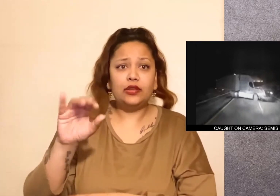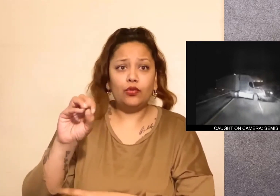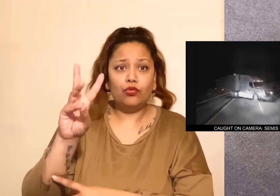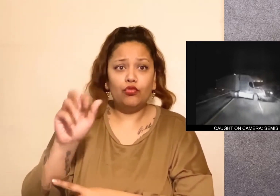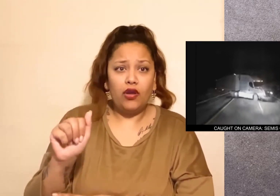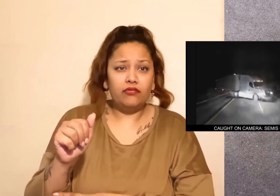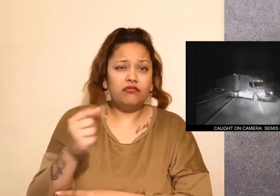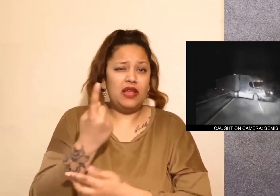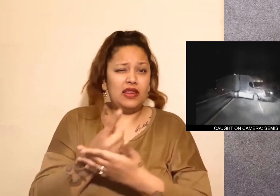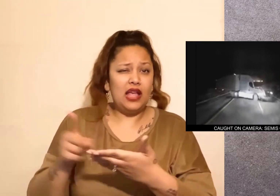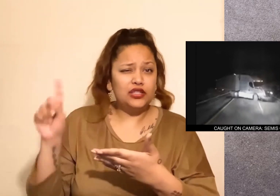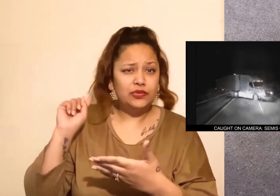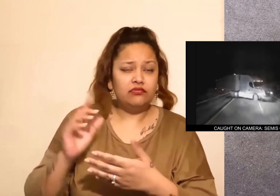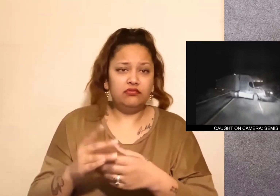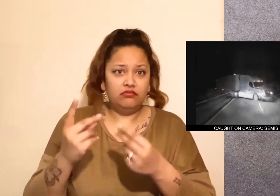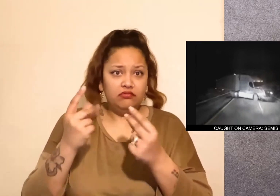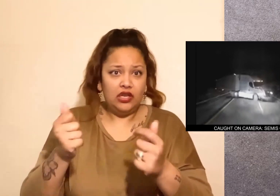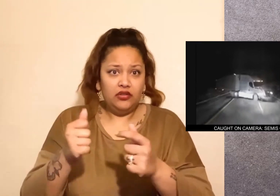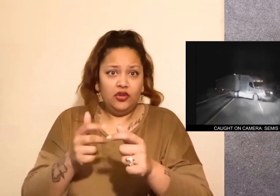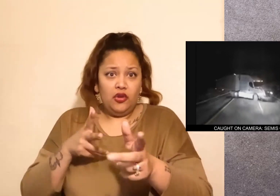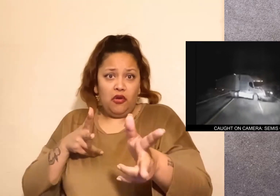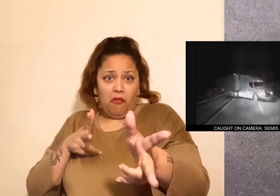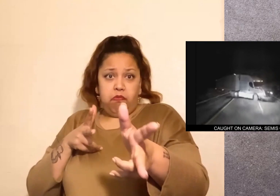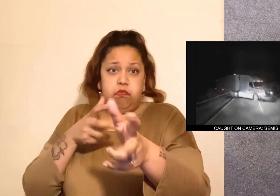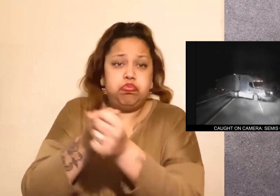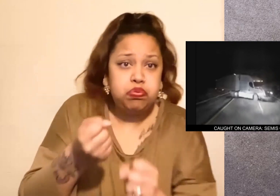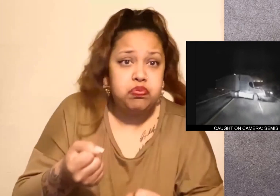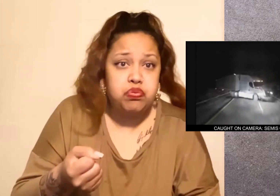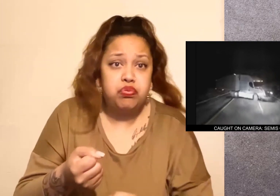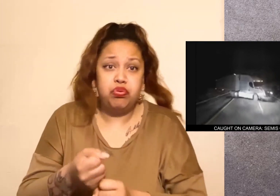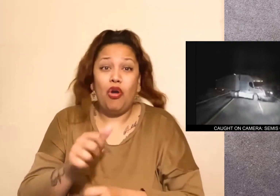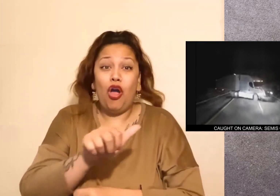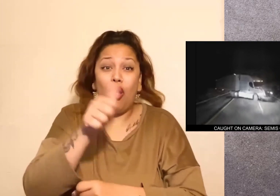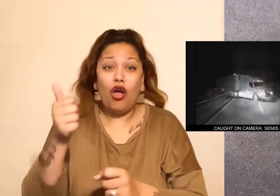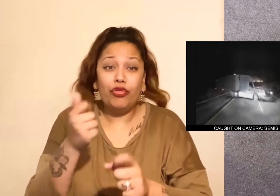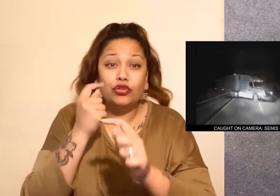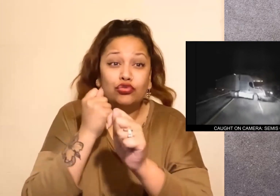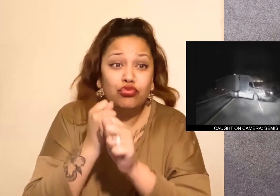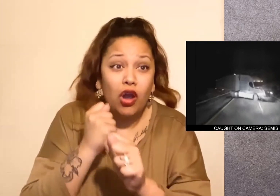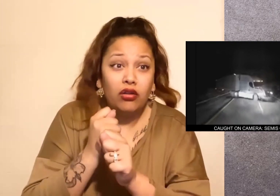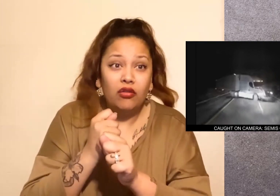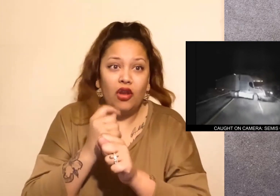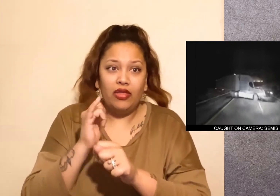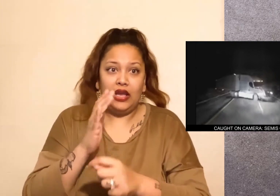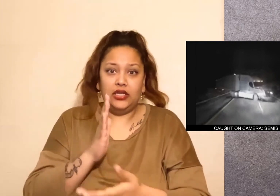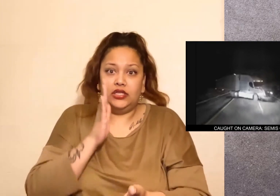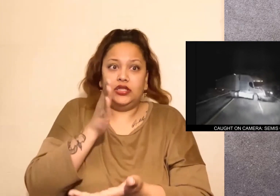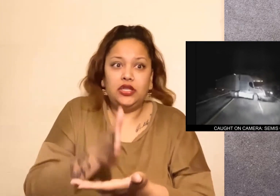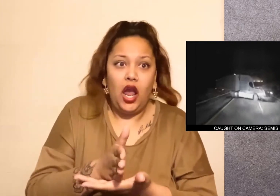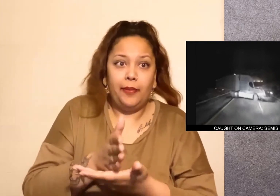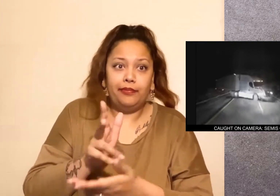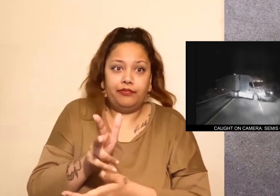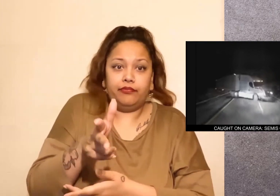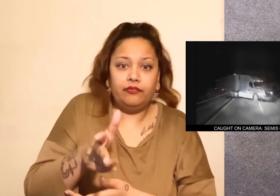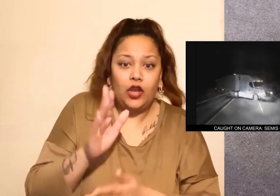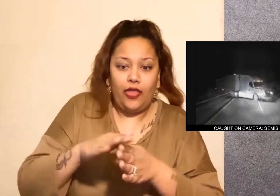a truck driving on Interstate 80 in Iowa last week suddenly slammed into another truck that was stopped in his lane